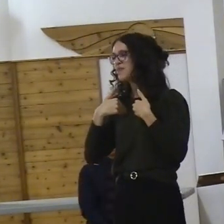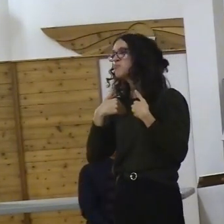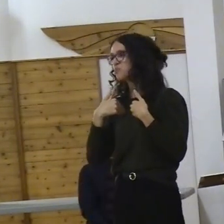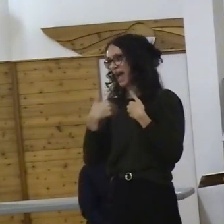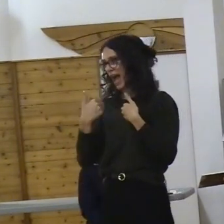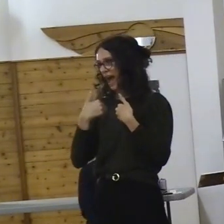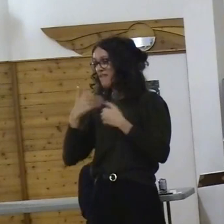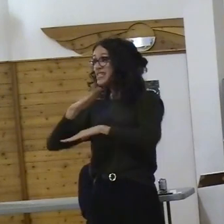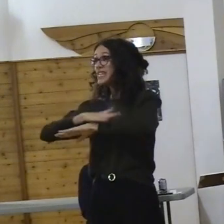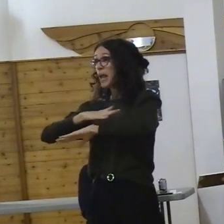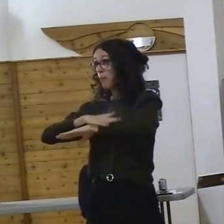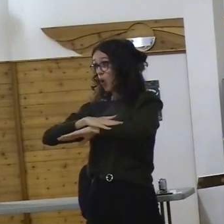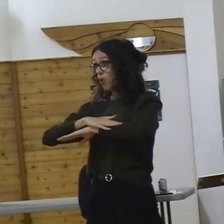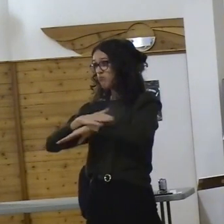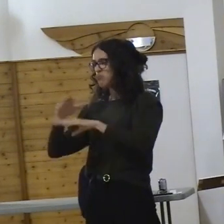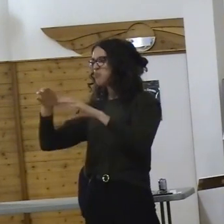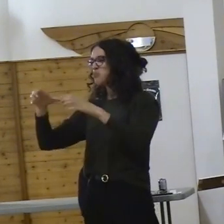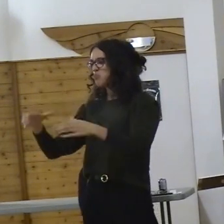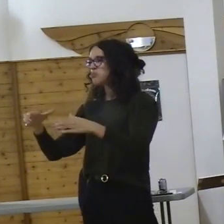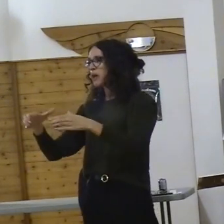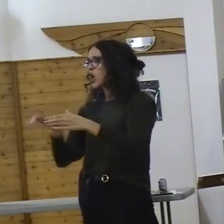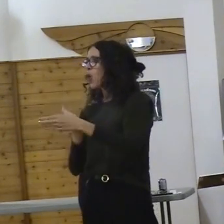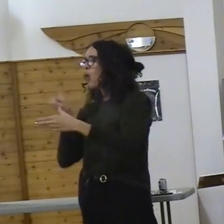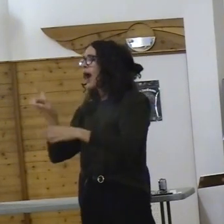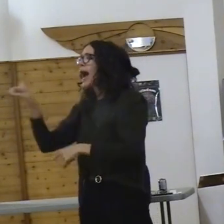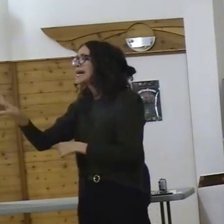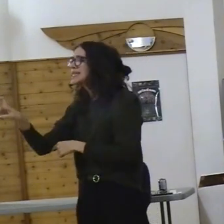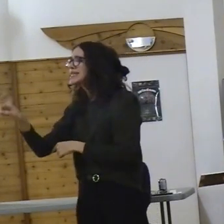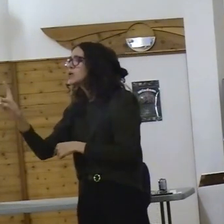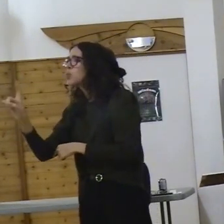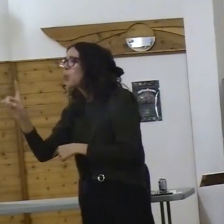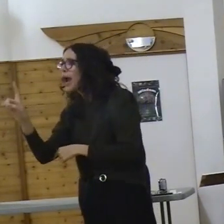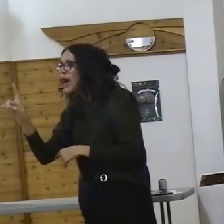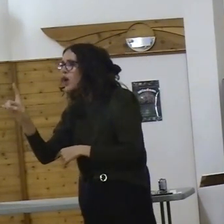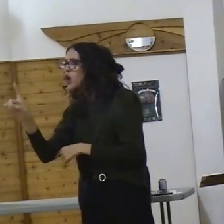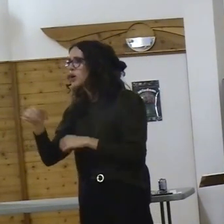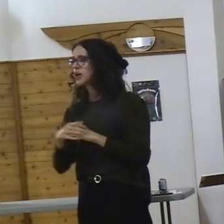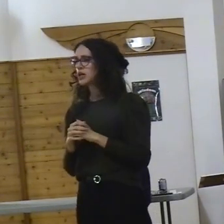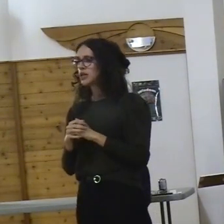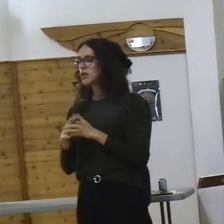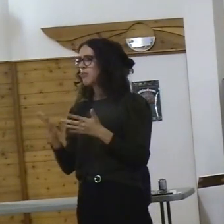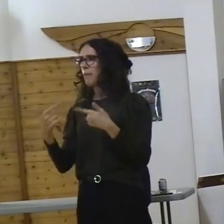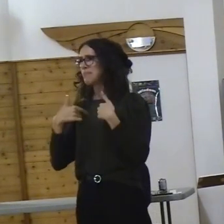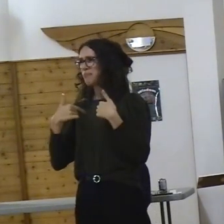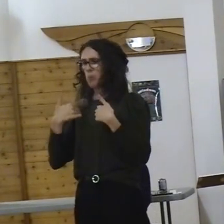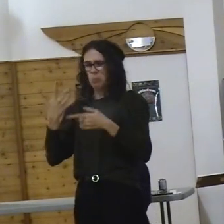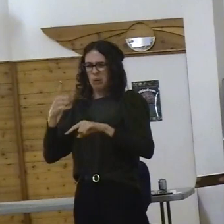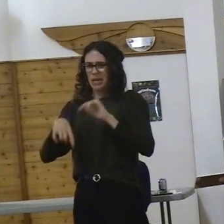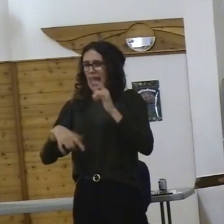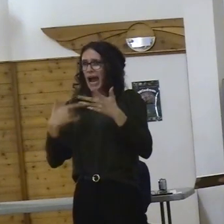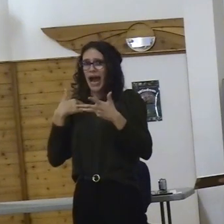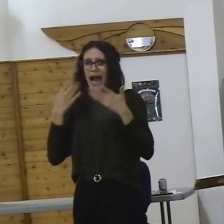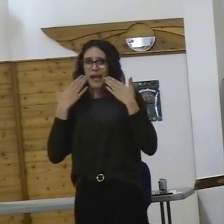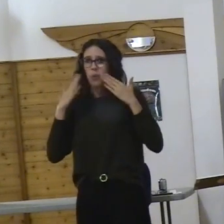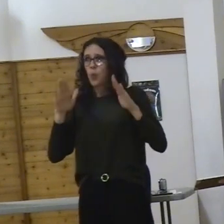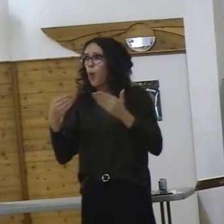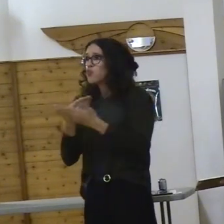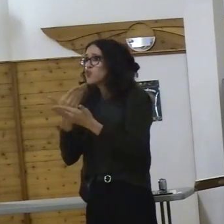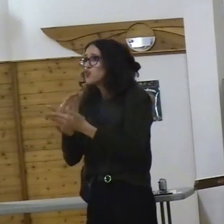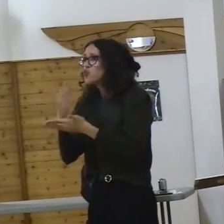I felt lost in a huge city.